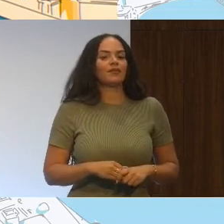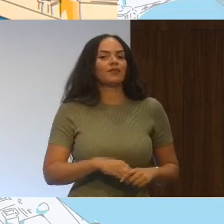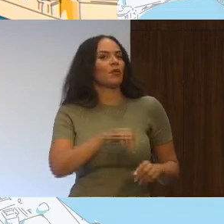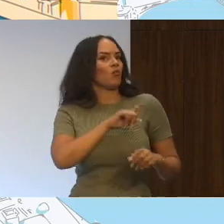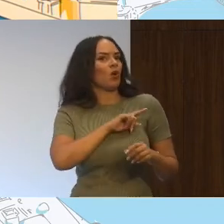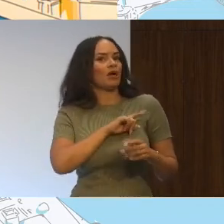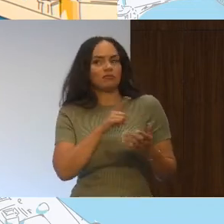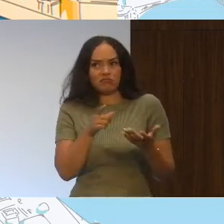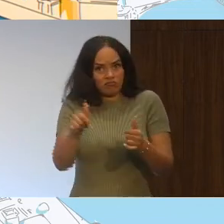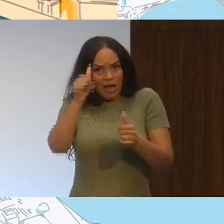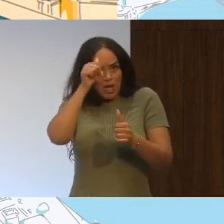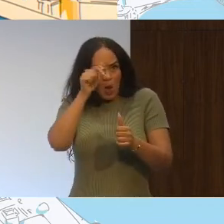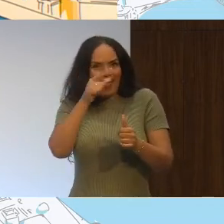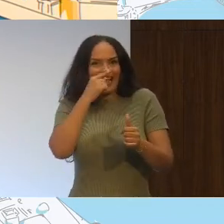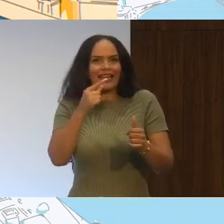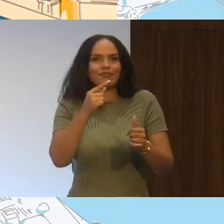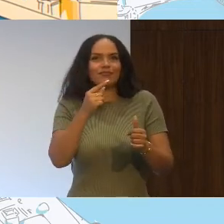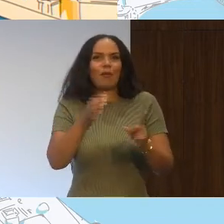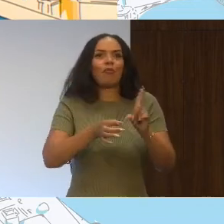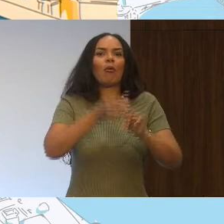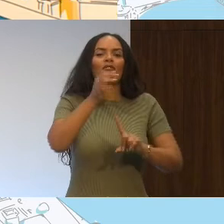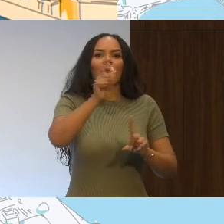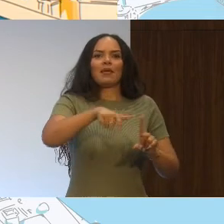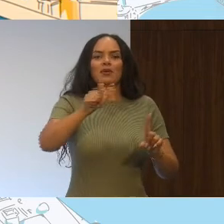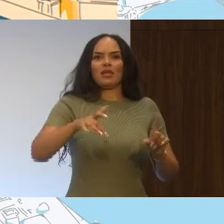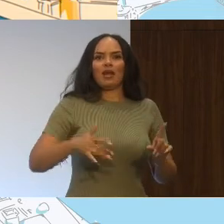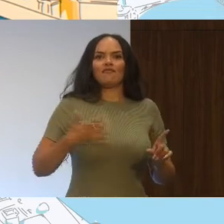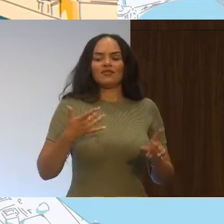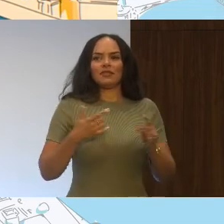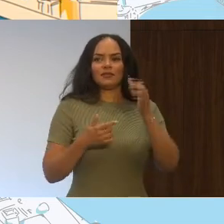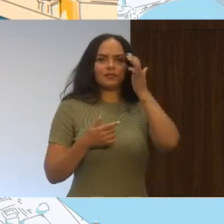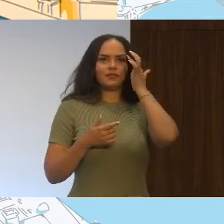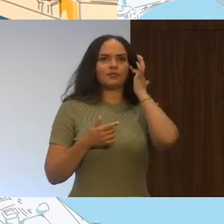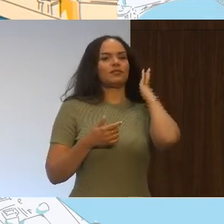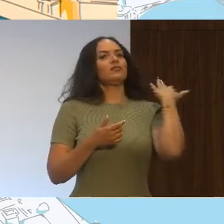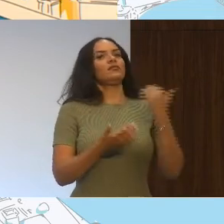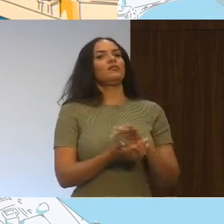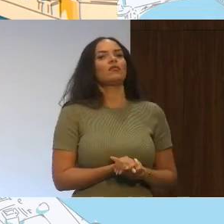and that that they also see in the research I've decided now if any of you